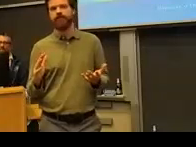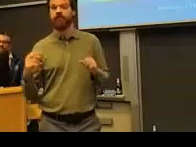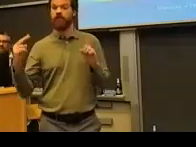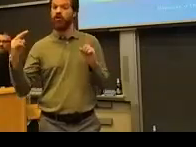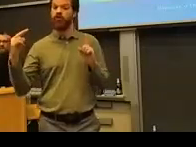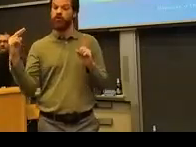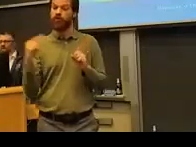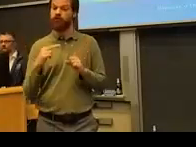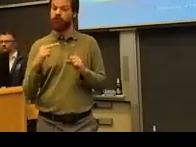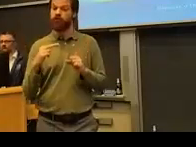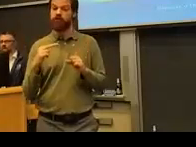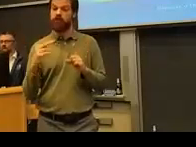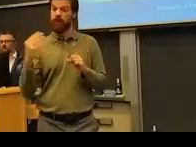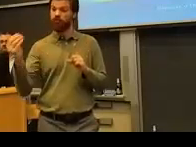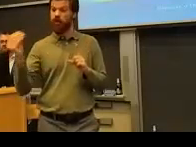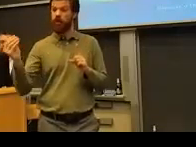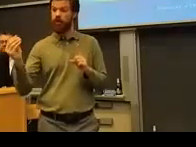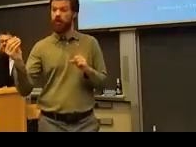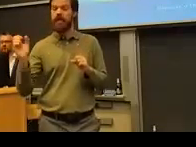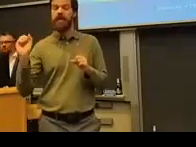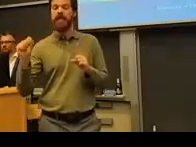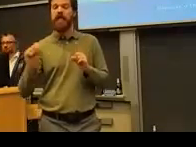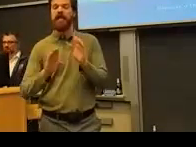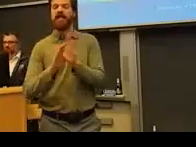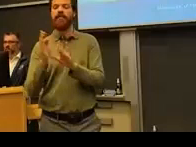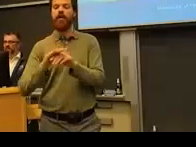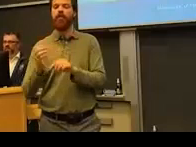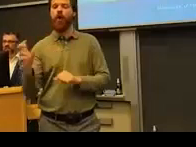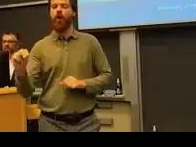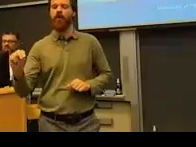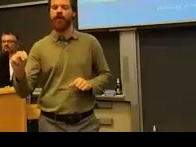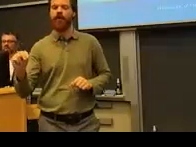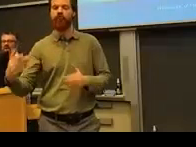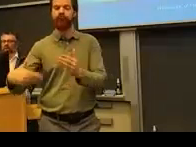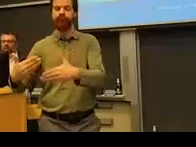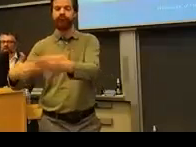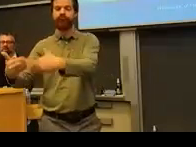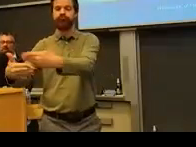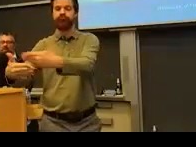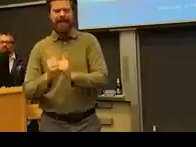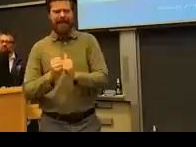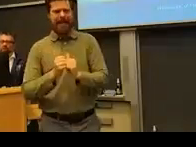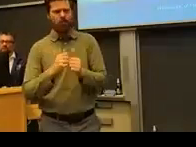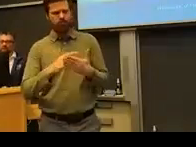elsewhere can uh will sort of develop on their own over time about how a program works or how